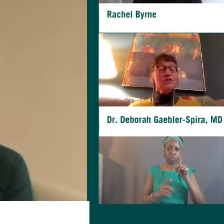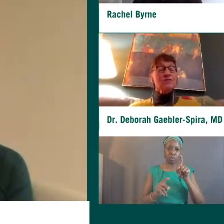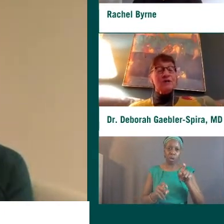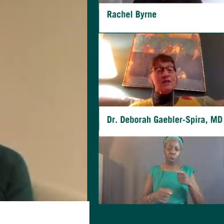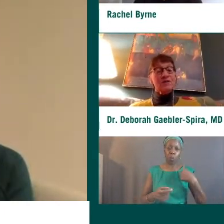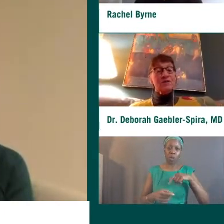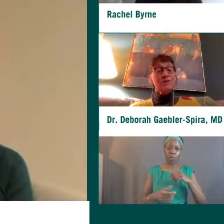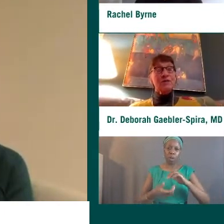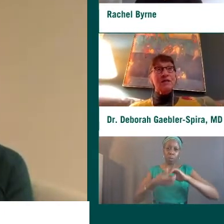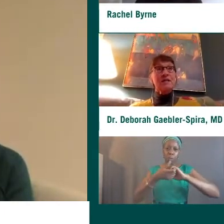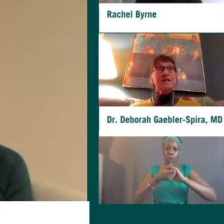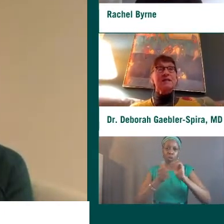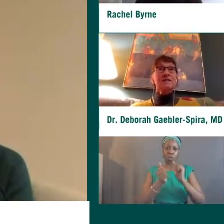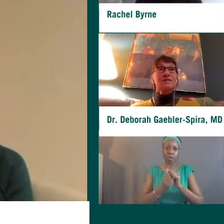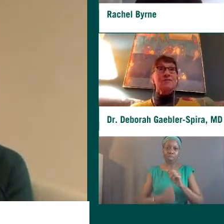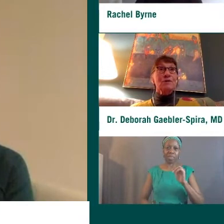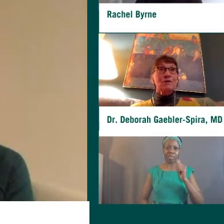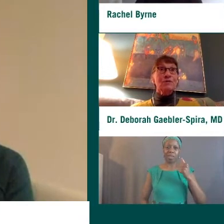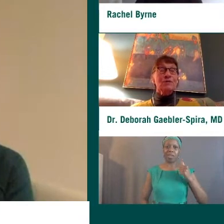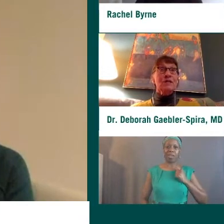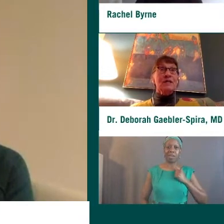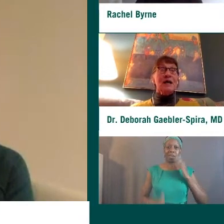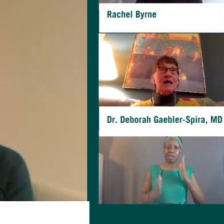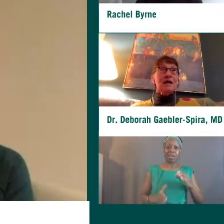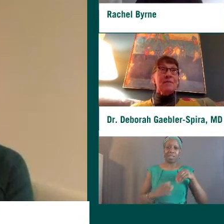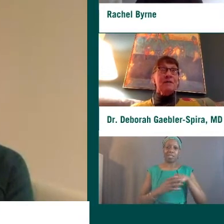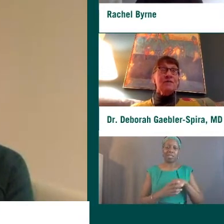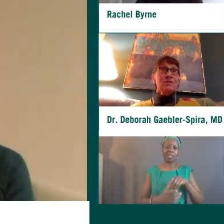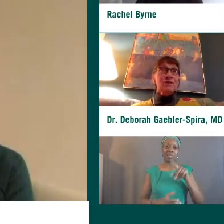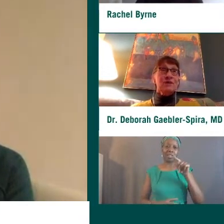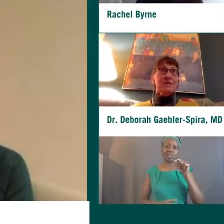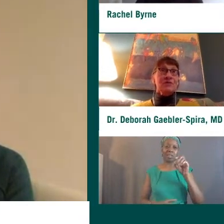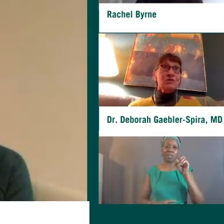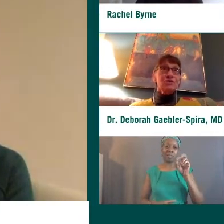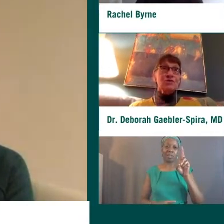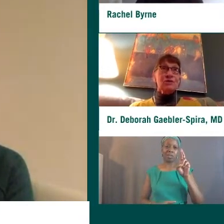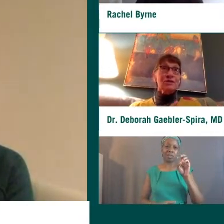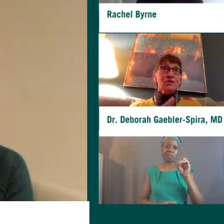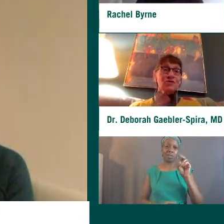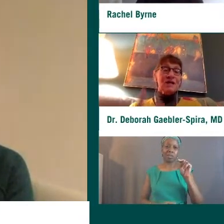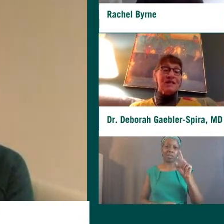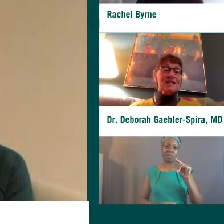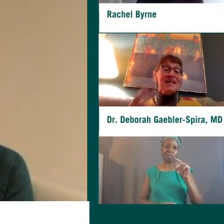Between Toronto and Glen Rose. It's a randomized controlled trial.